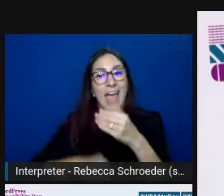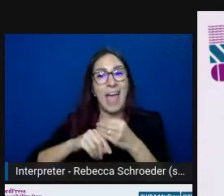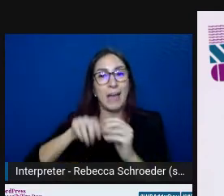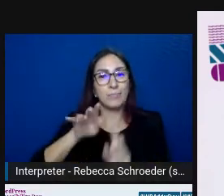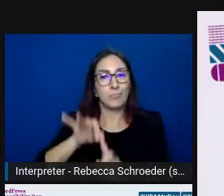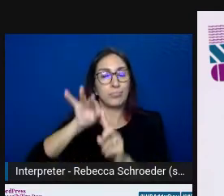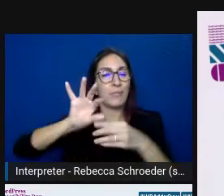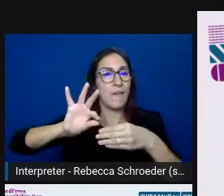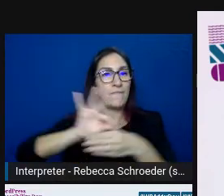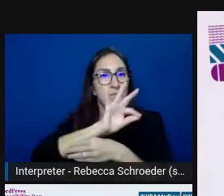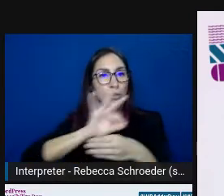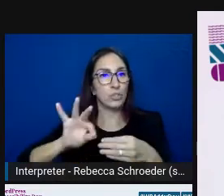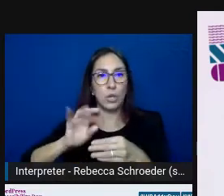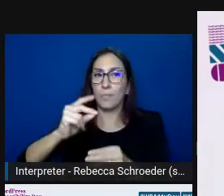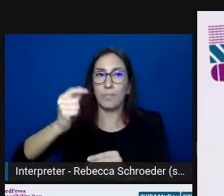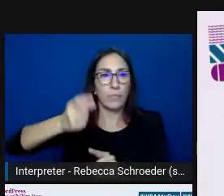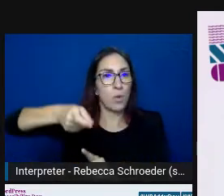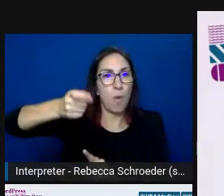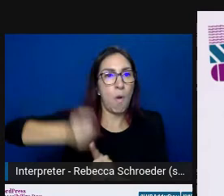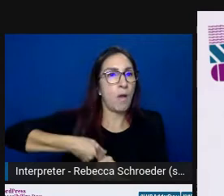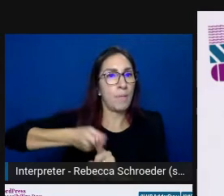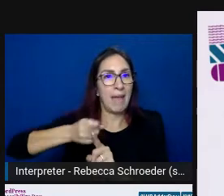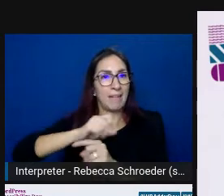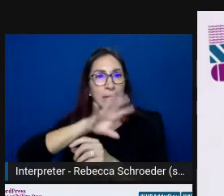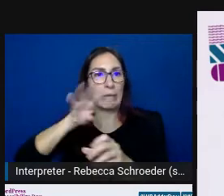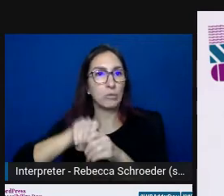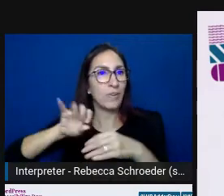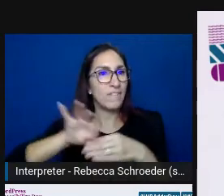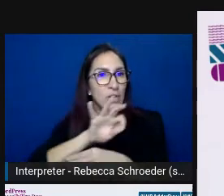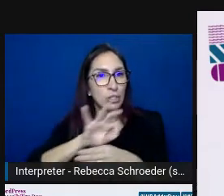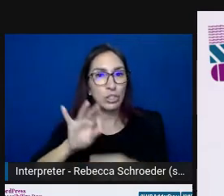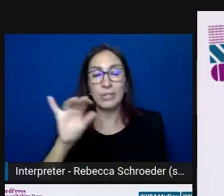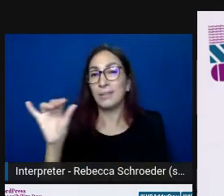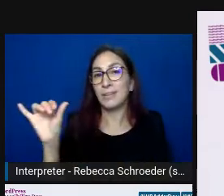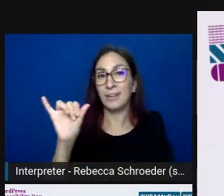to the content, such as adding "read more" links to the headings,